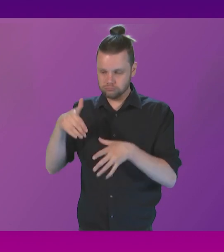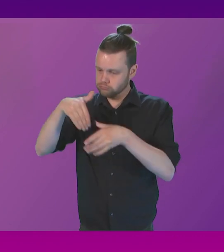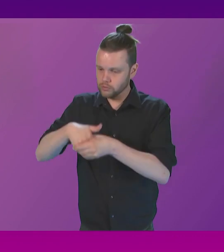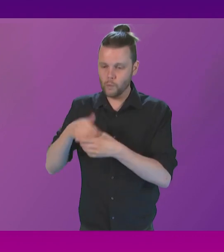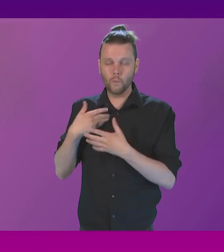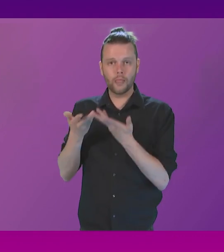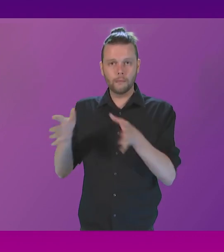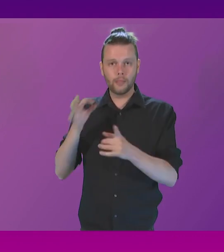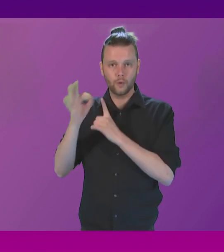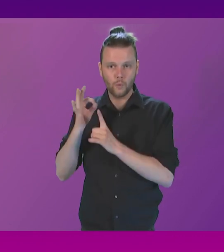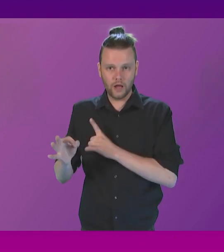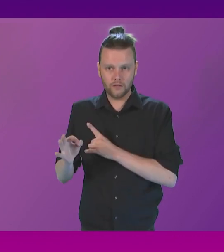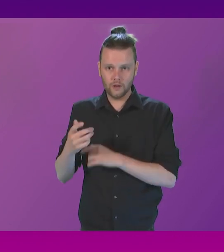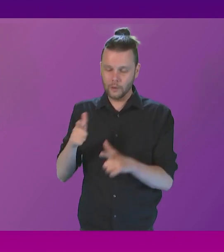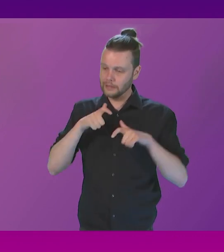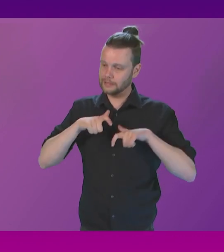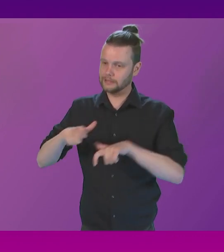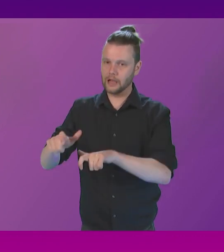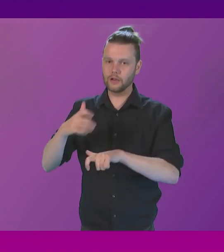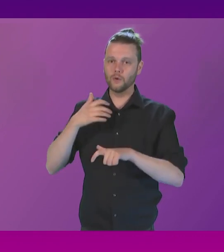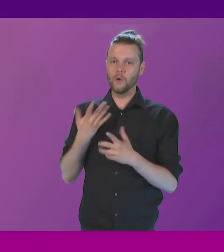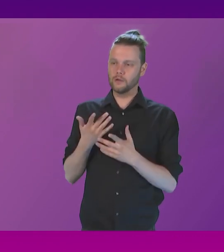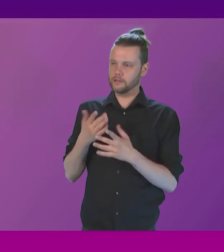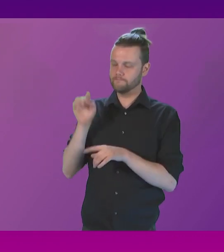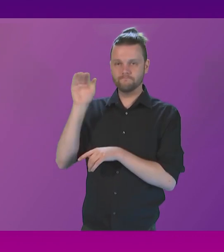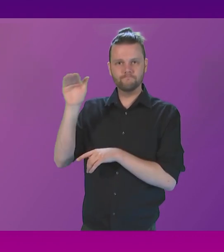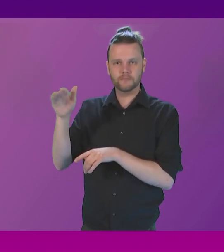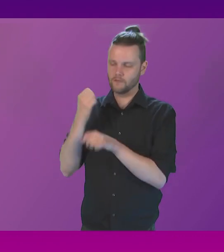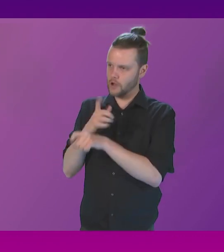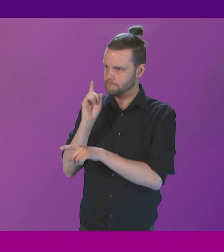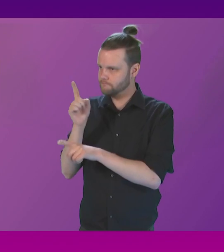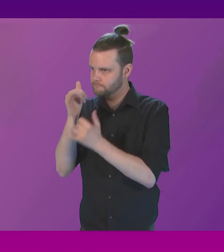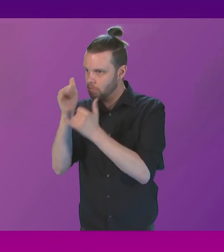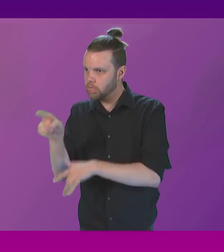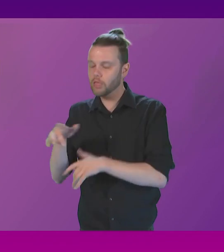and we will continue to hold NHS Greater Glasgow and Clyde to account. I repeat and